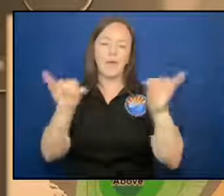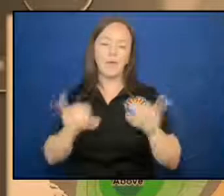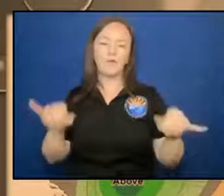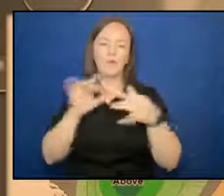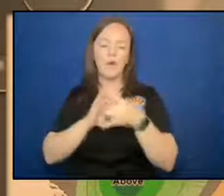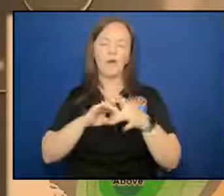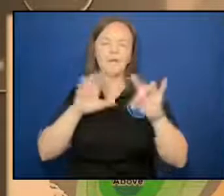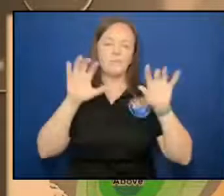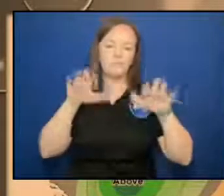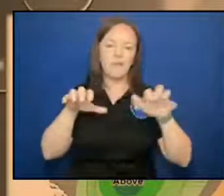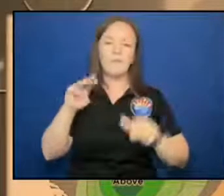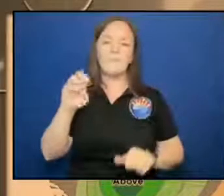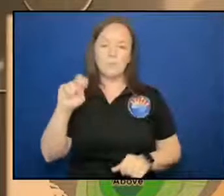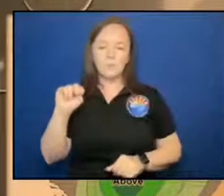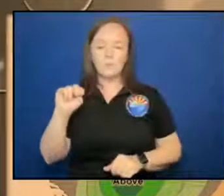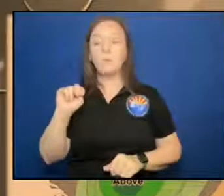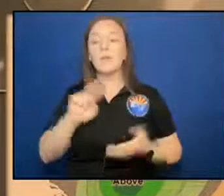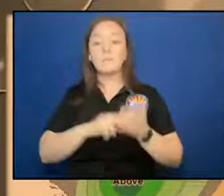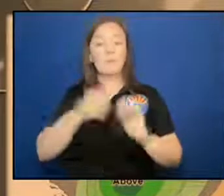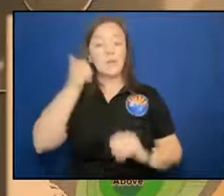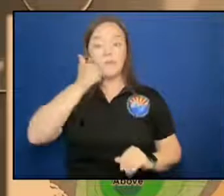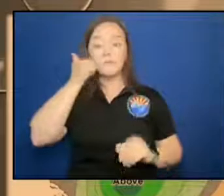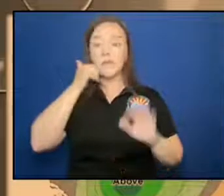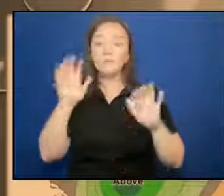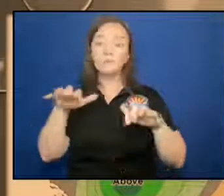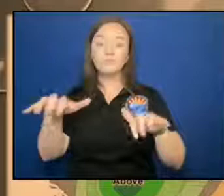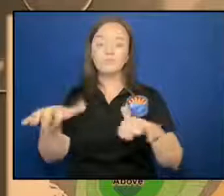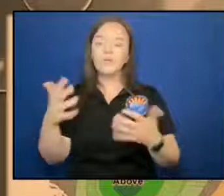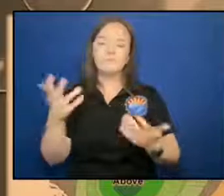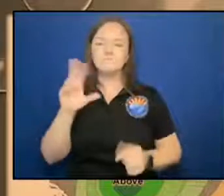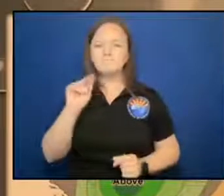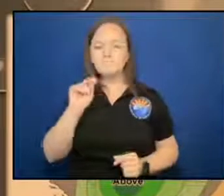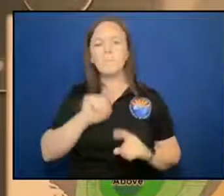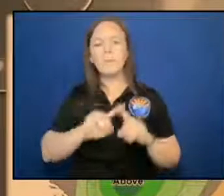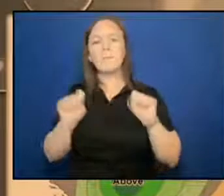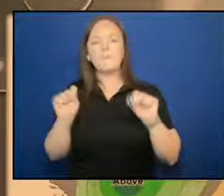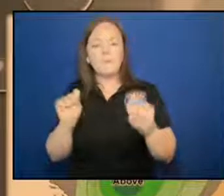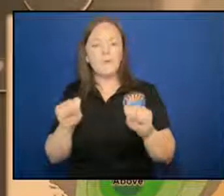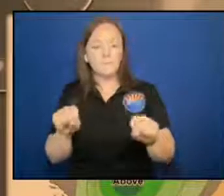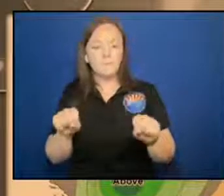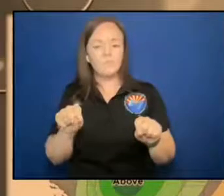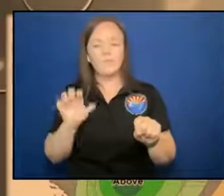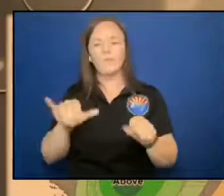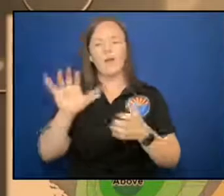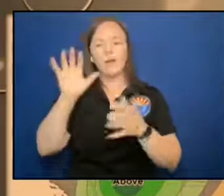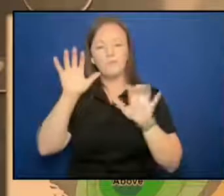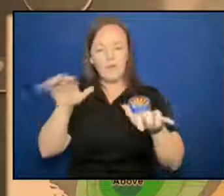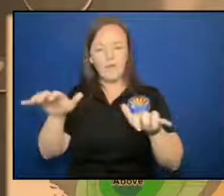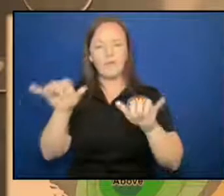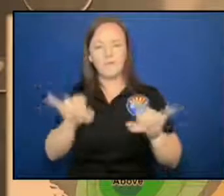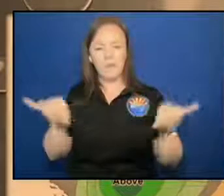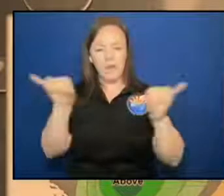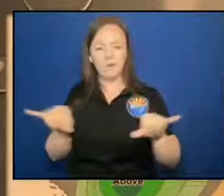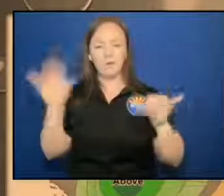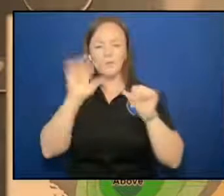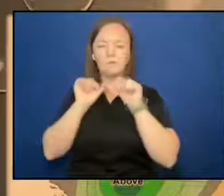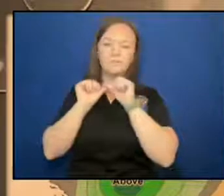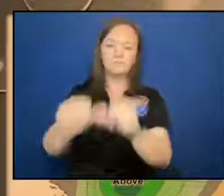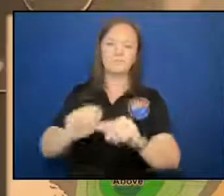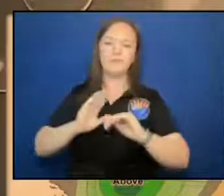HEAVY RATE IN THERE AND THAT IS SOMETHING THAT WE WILL POTENTIALLY BE WATCHING FOR THE POTENTIAL OF